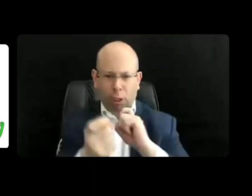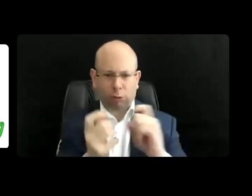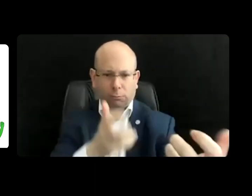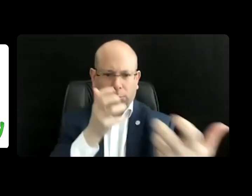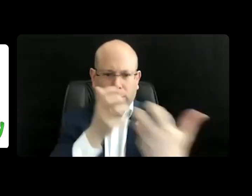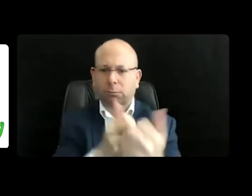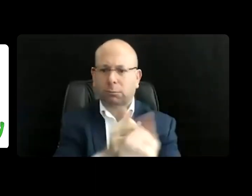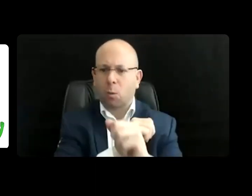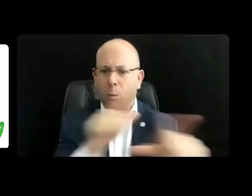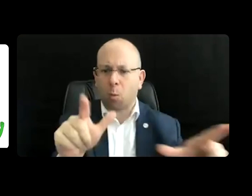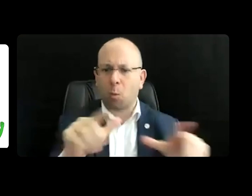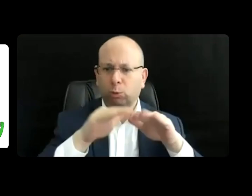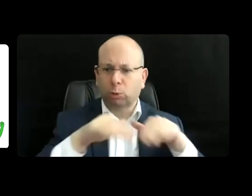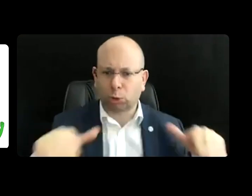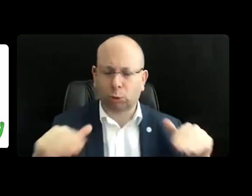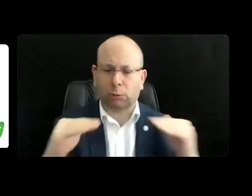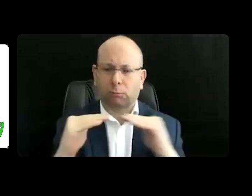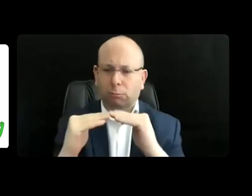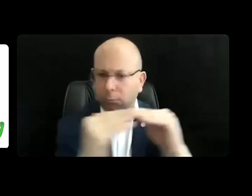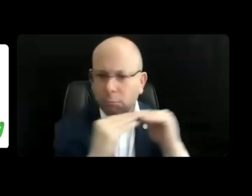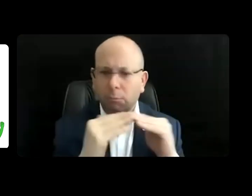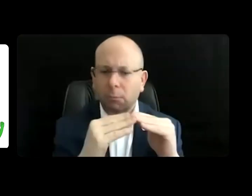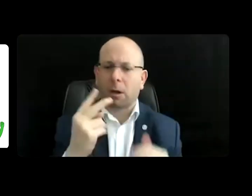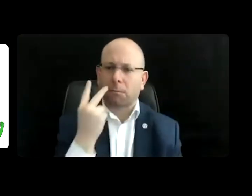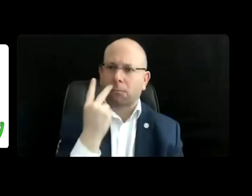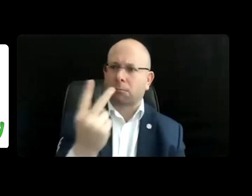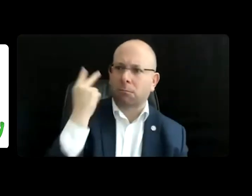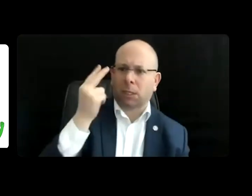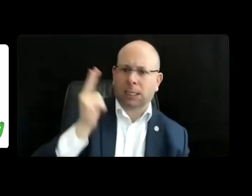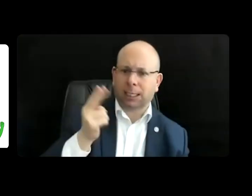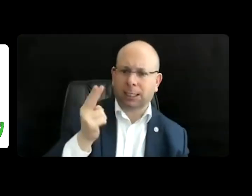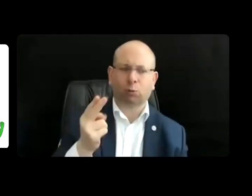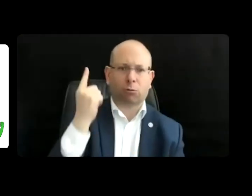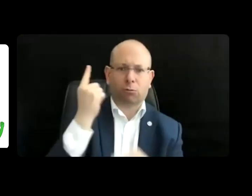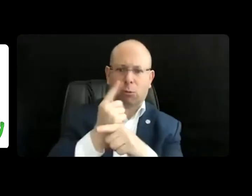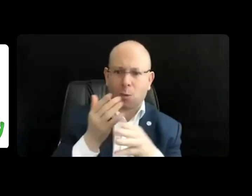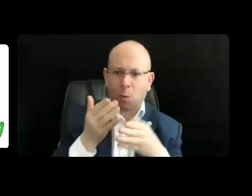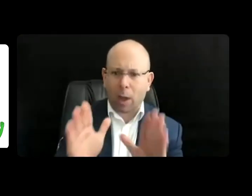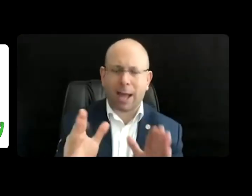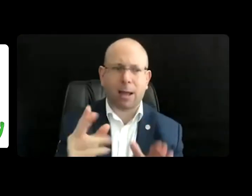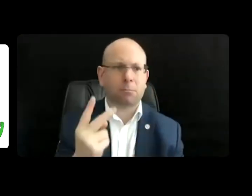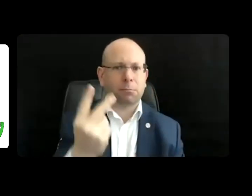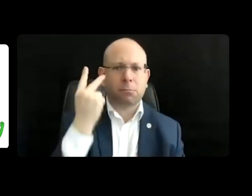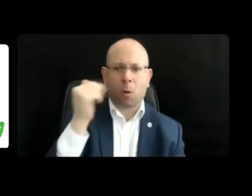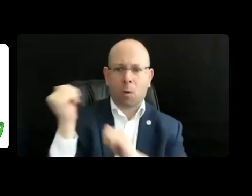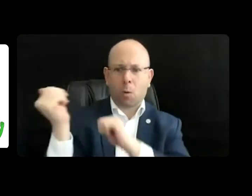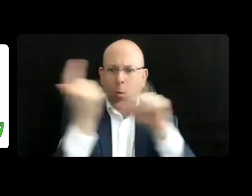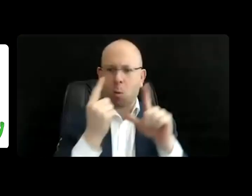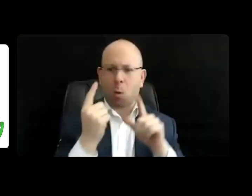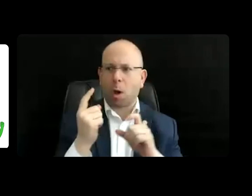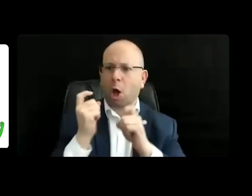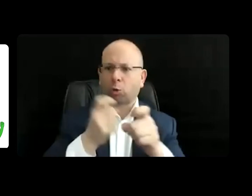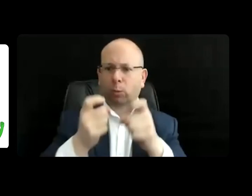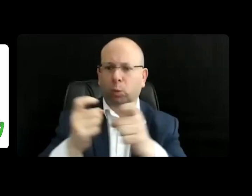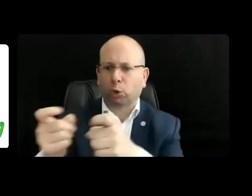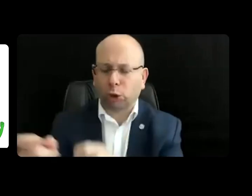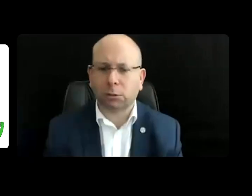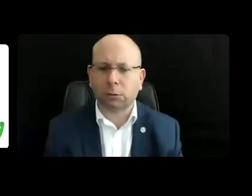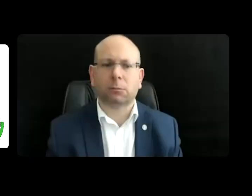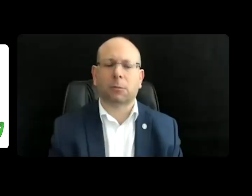untangles itself from that at a systematic level so that all children are truly, fairly, and equitably educated.